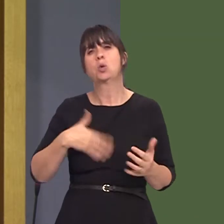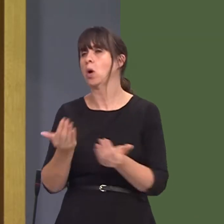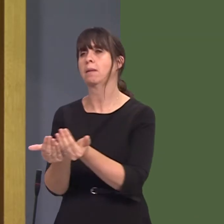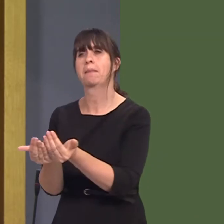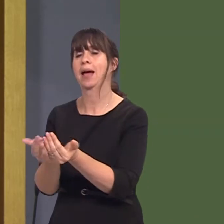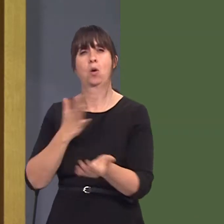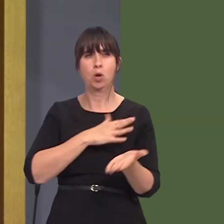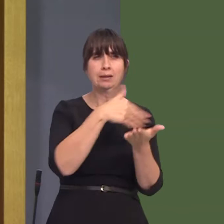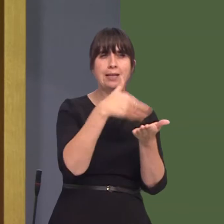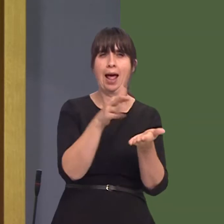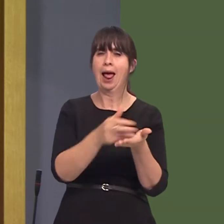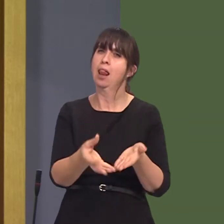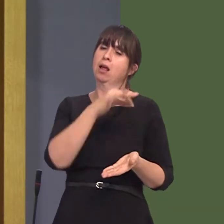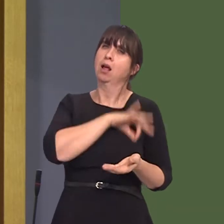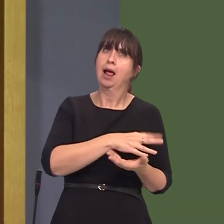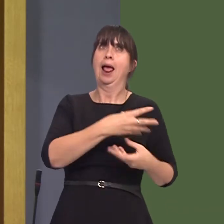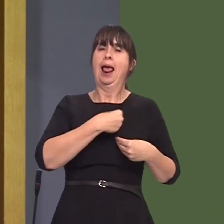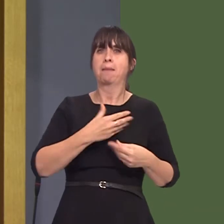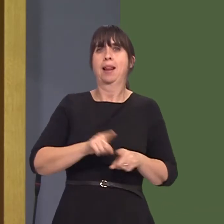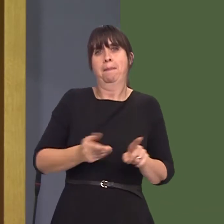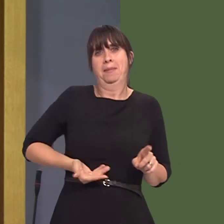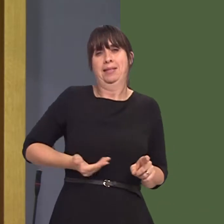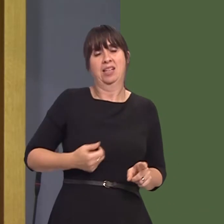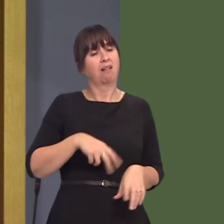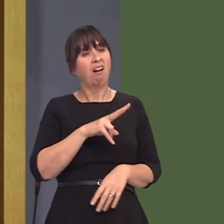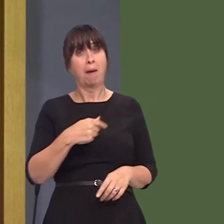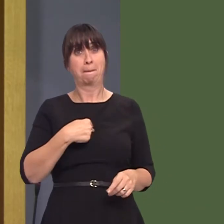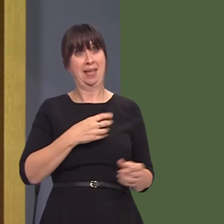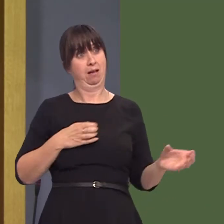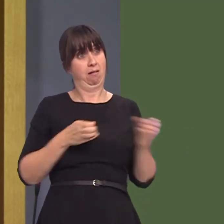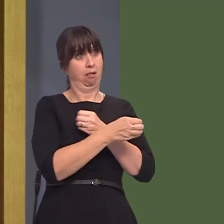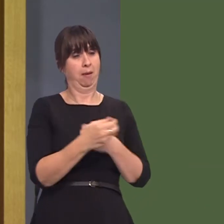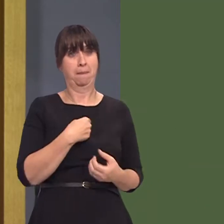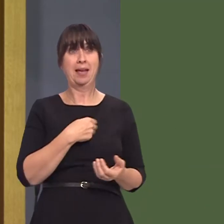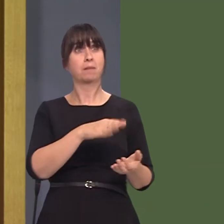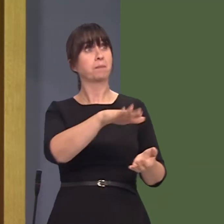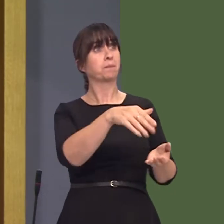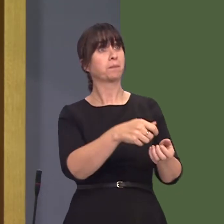What I found was it was quite revealing as to how invisible I felt, quite frankly, to